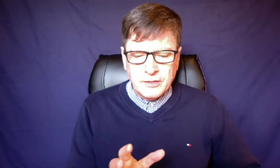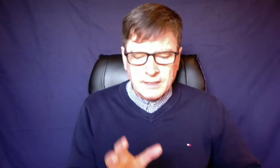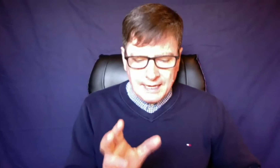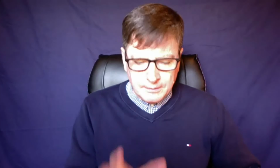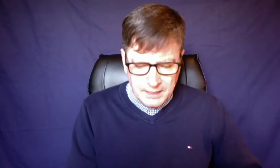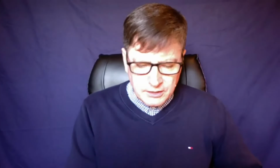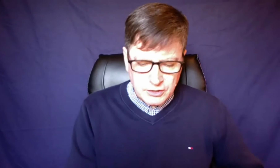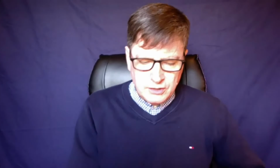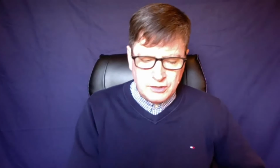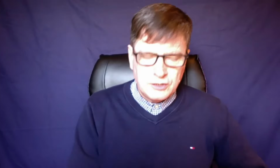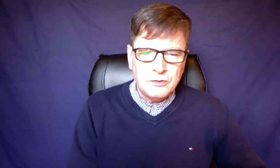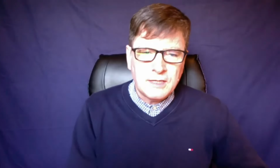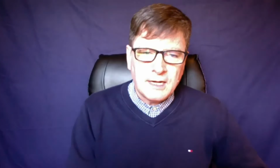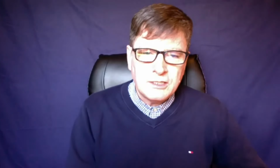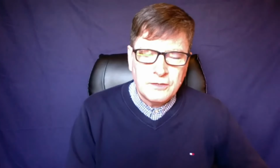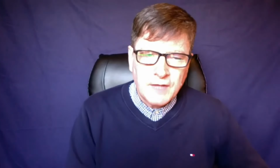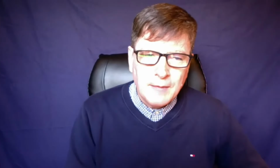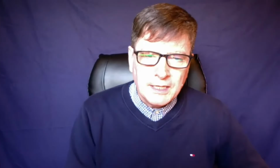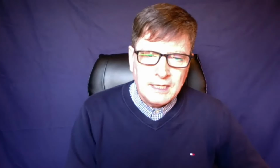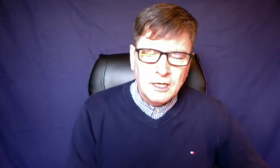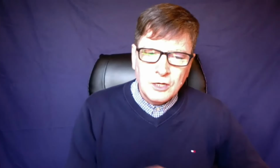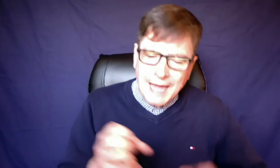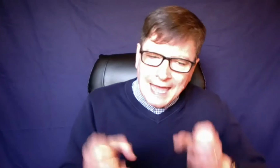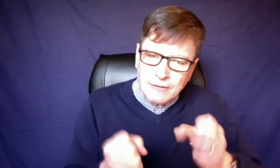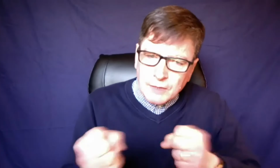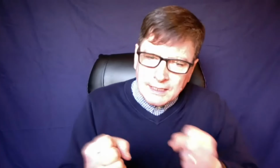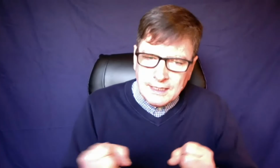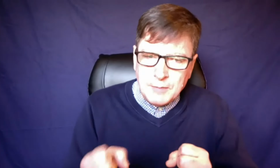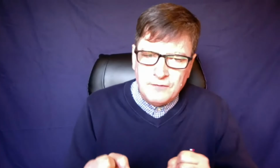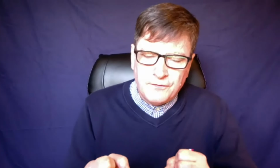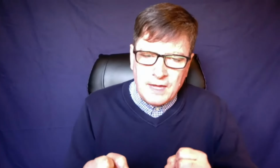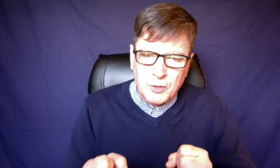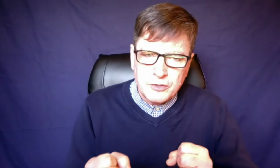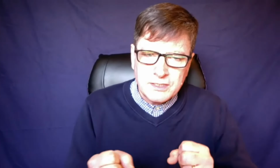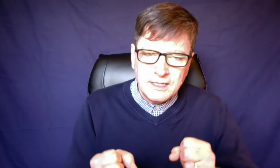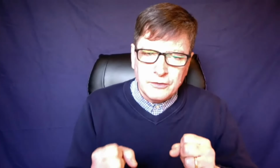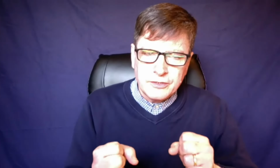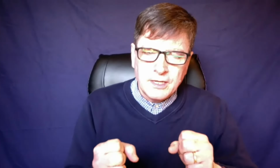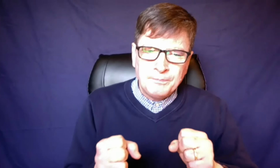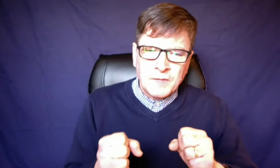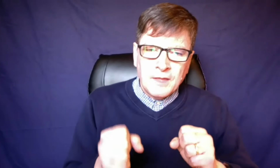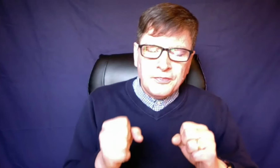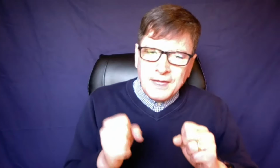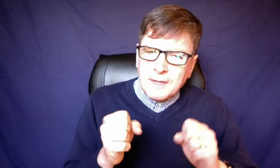a lot of signs around the mouth. So if you have a \childlike\child